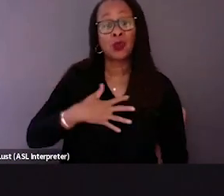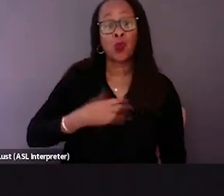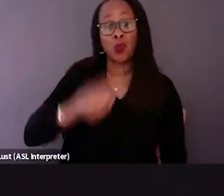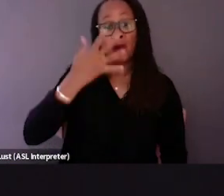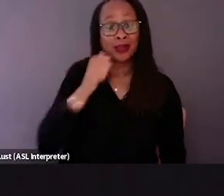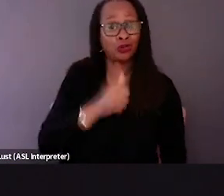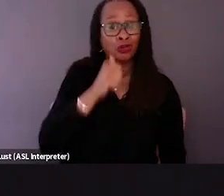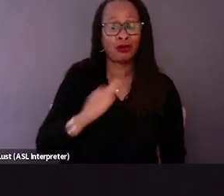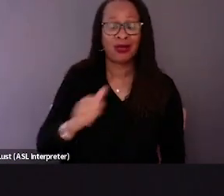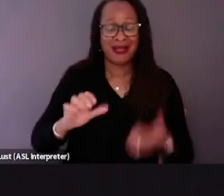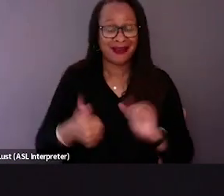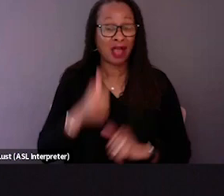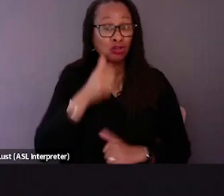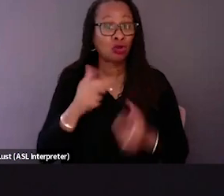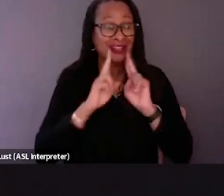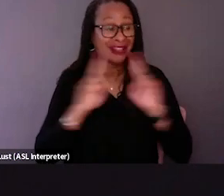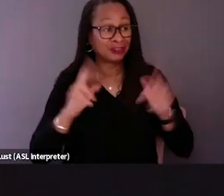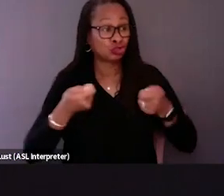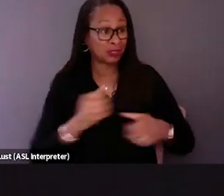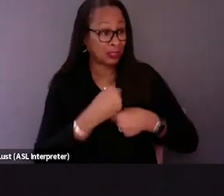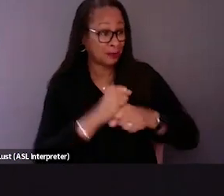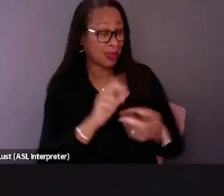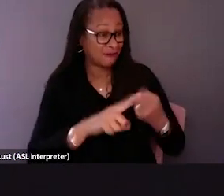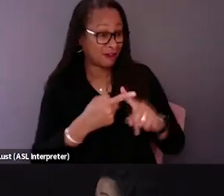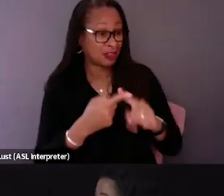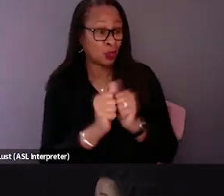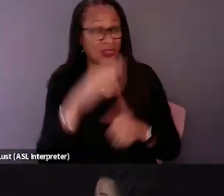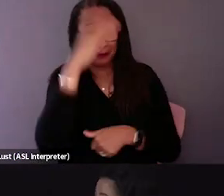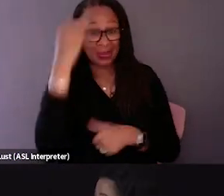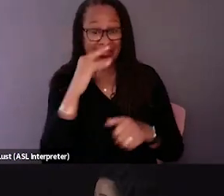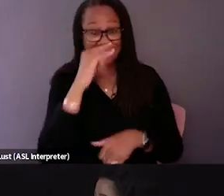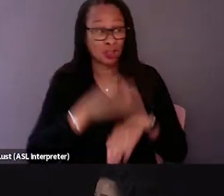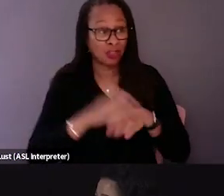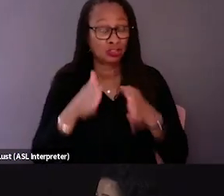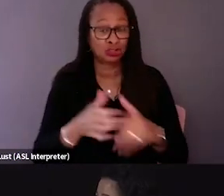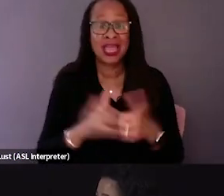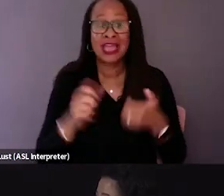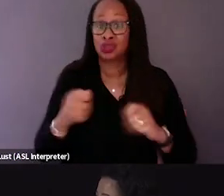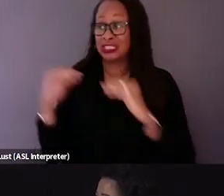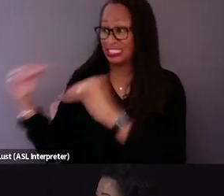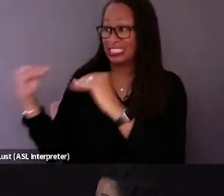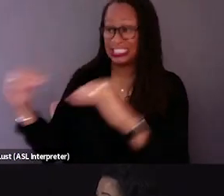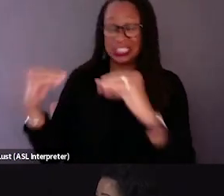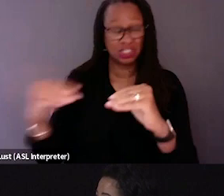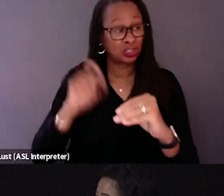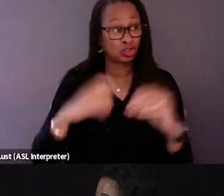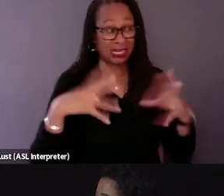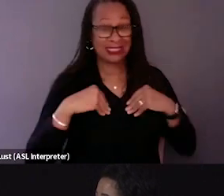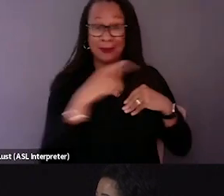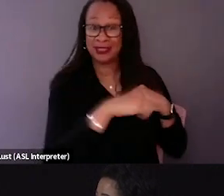trying to make friends with the black kids that move into her street and trying to teach all the adults around her that they should be accepting of this new family.